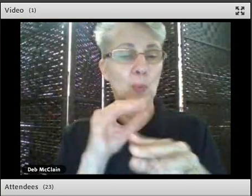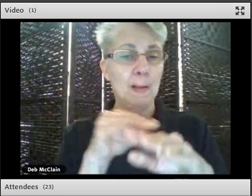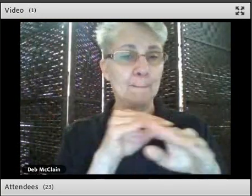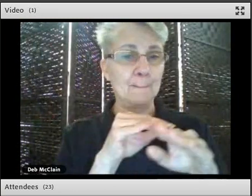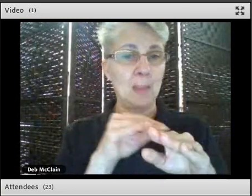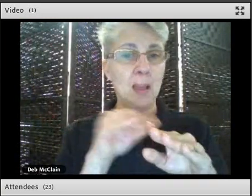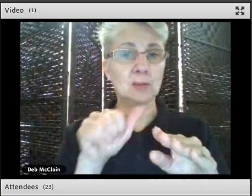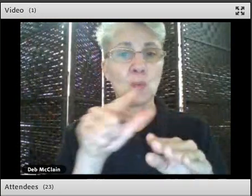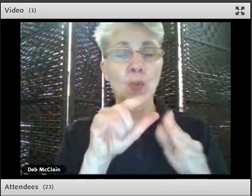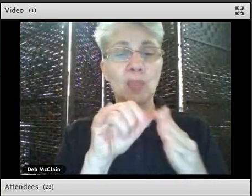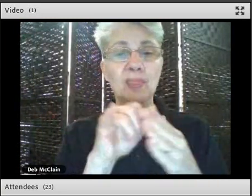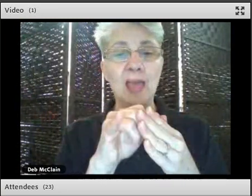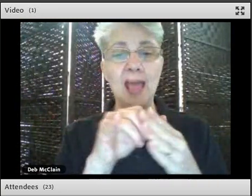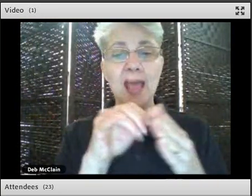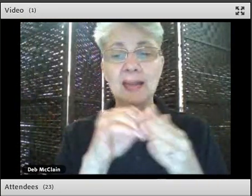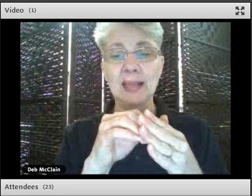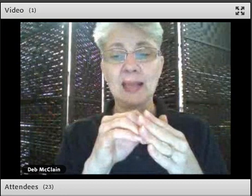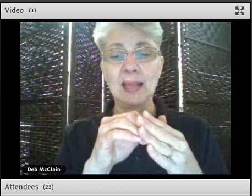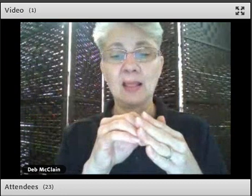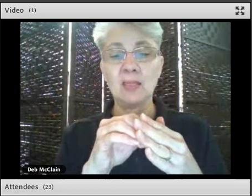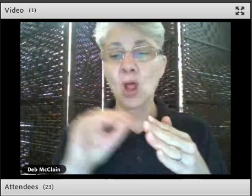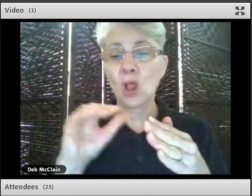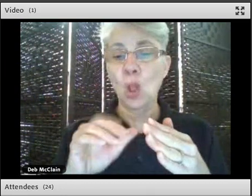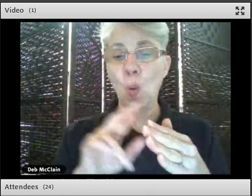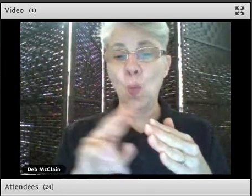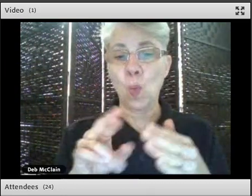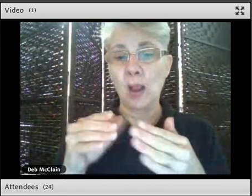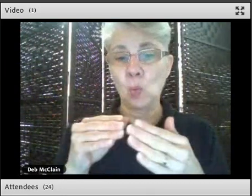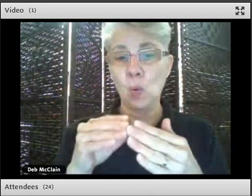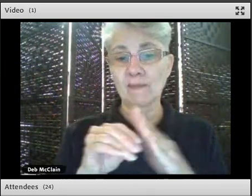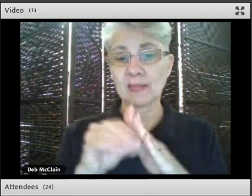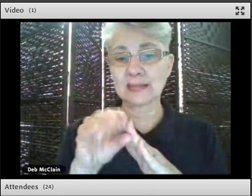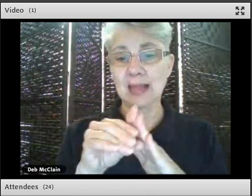you'll see a big number for the slide number. So when you have questions,